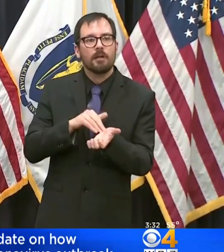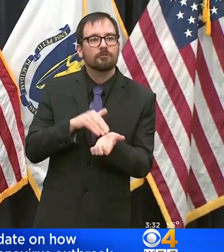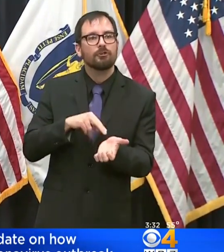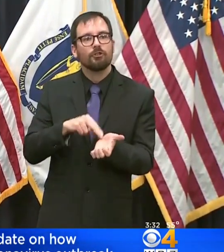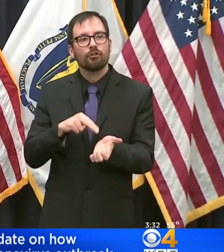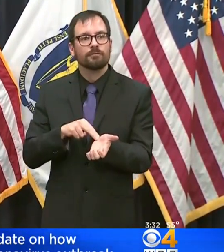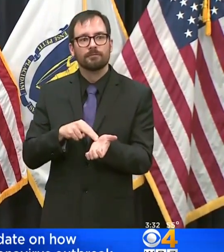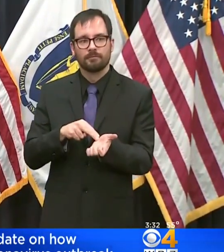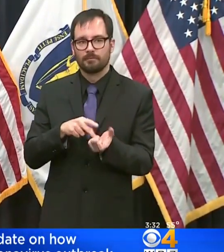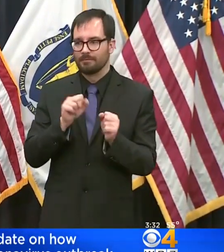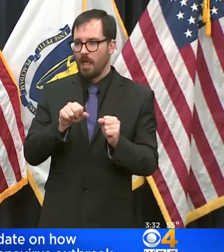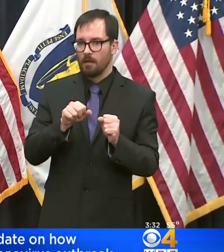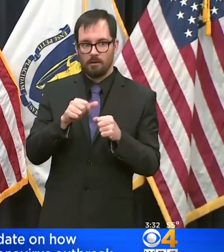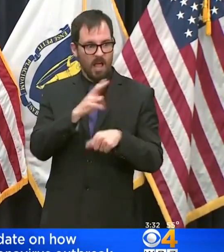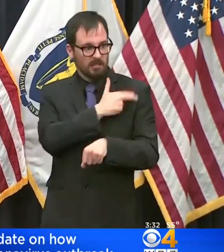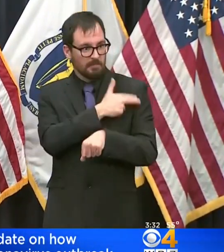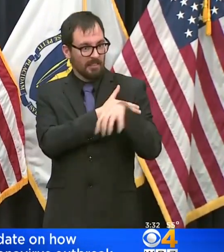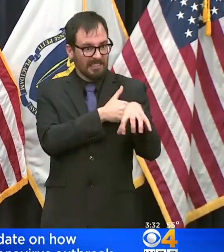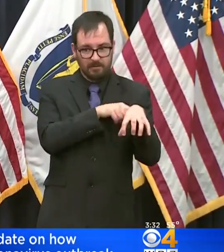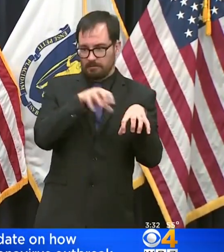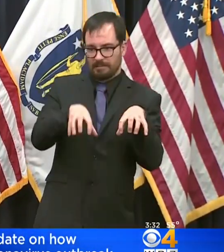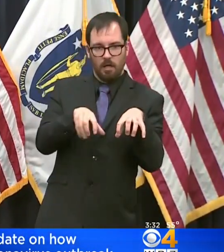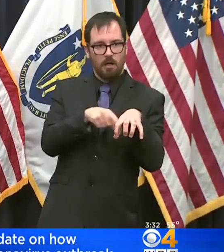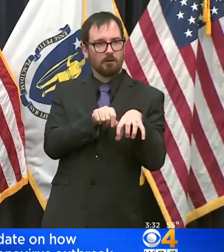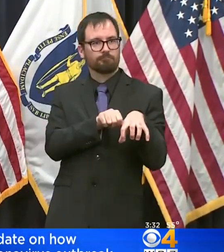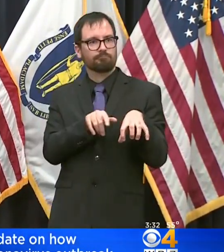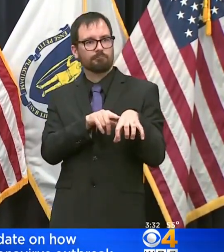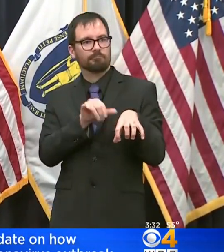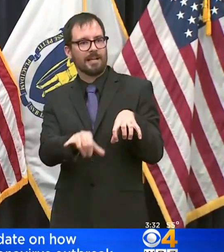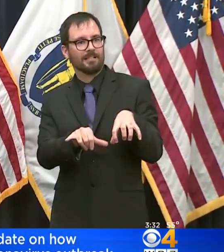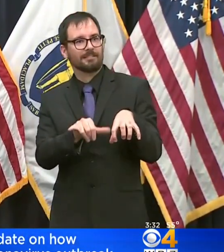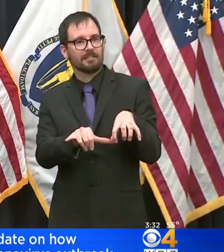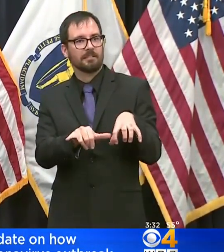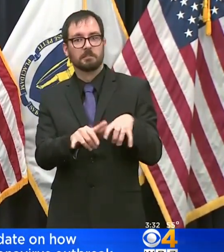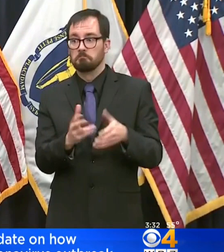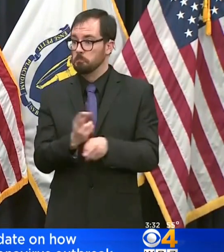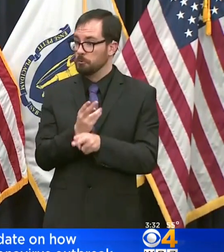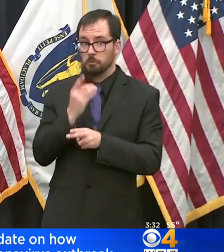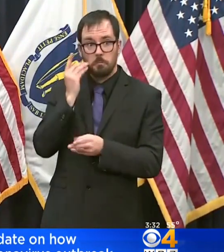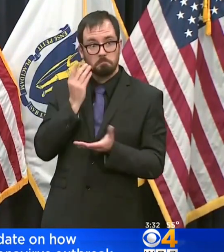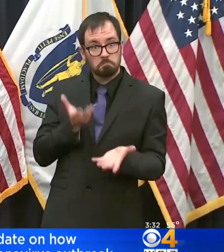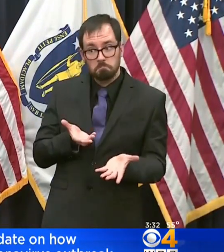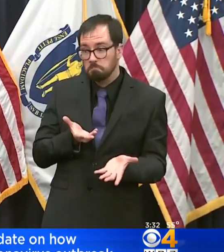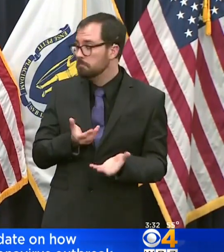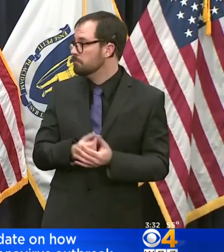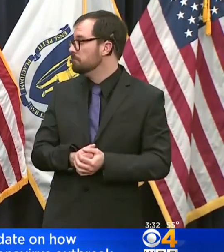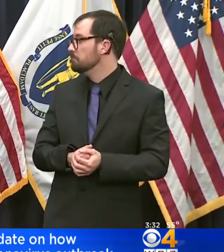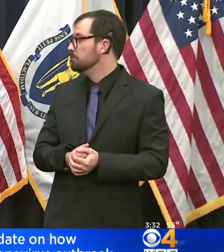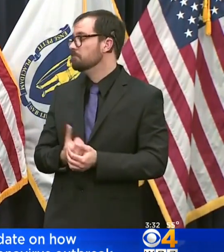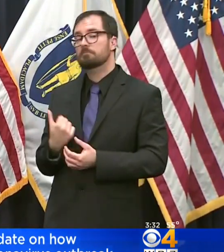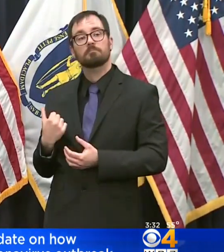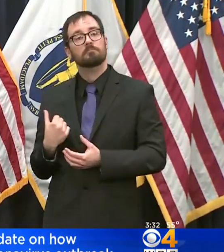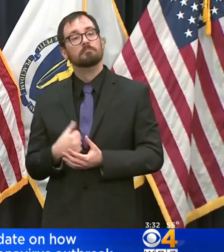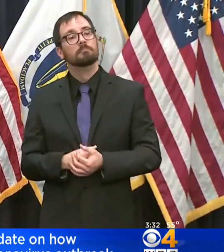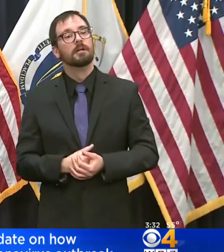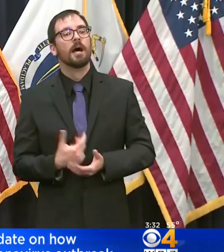SPACE FOR HEALTH CARE WORKERS IN THE LIKE AND IT IS VERY MUCH -- ON OUR LIST OF OPPORTUNITIES.